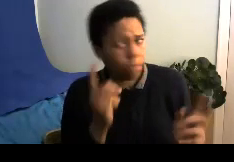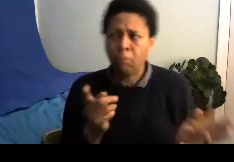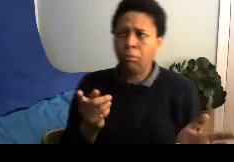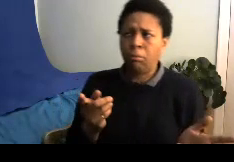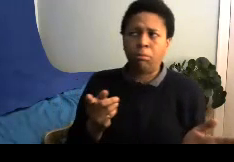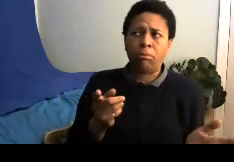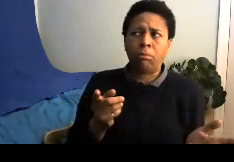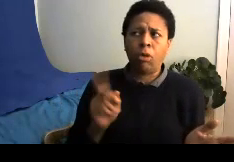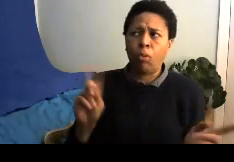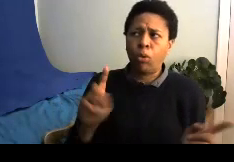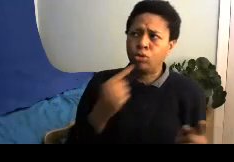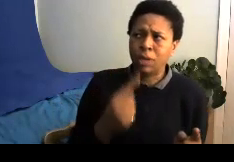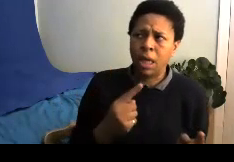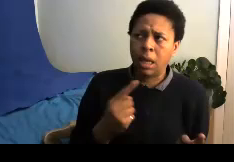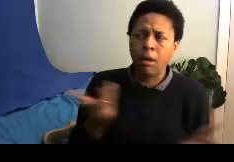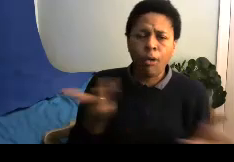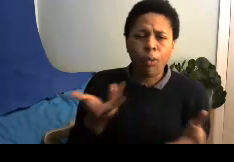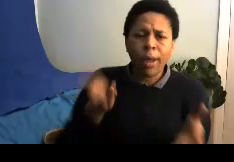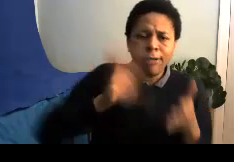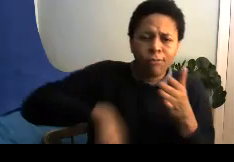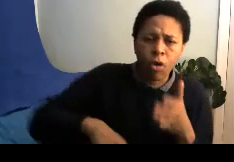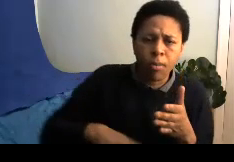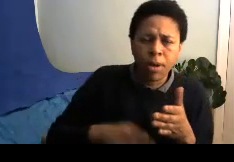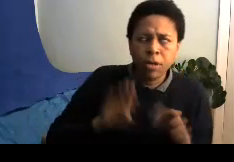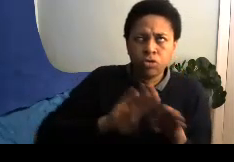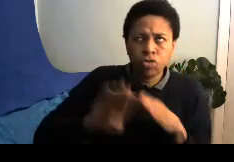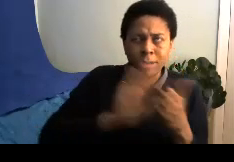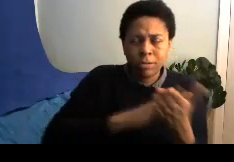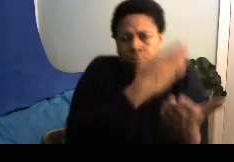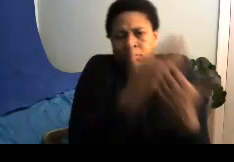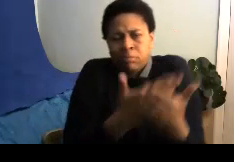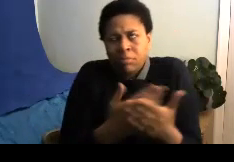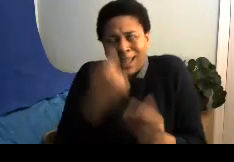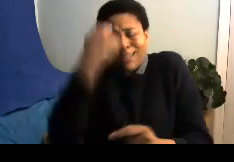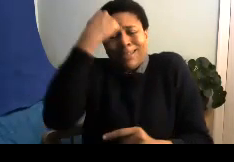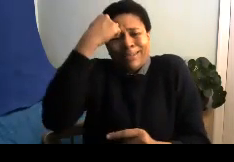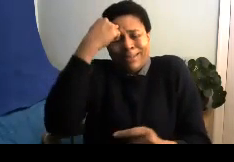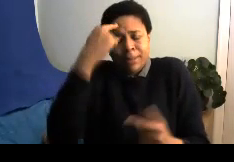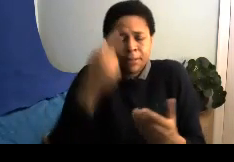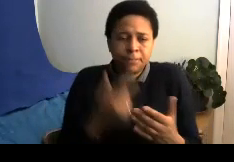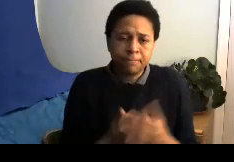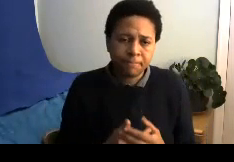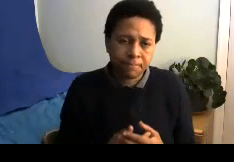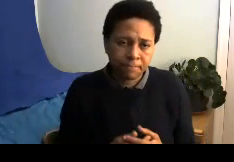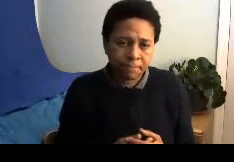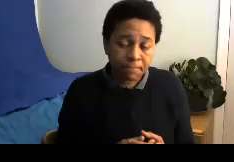people are saying and sort of translating in his head, like, you know, I wanted us as an audience to experience that in